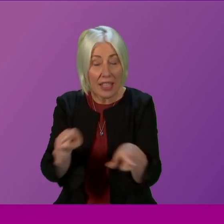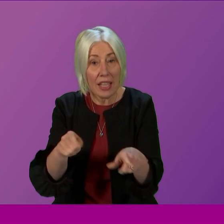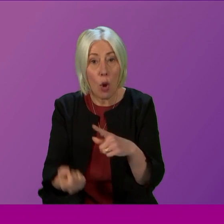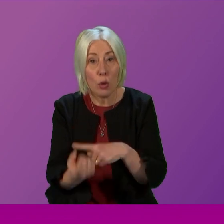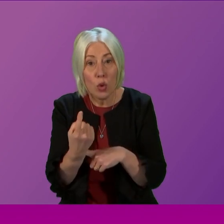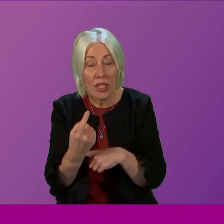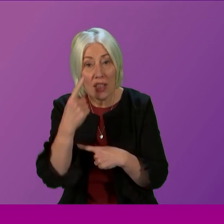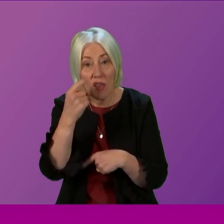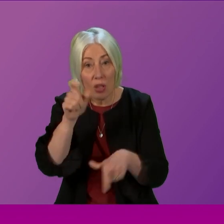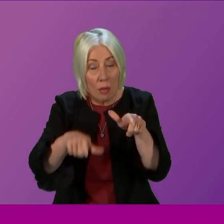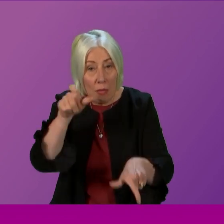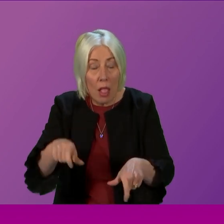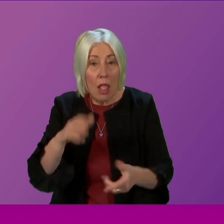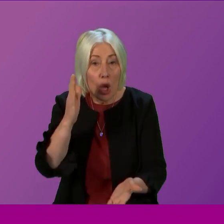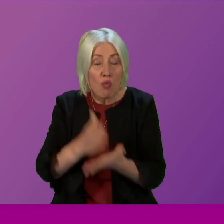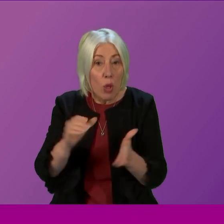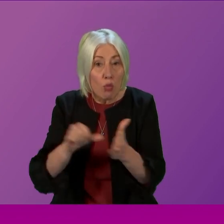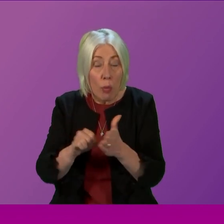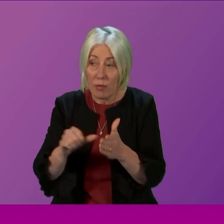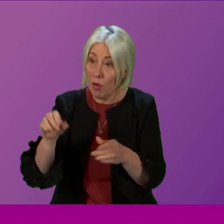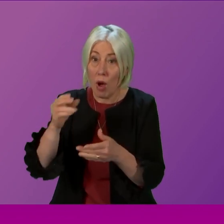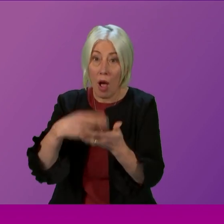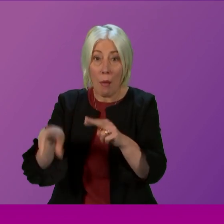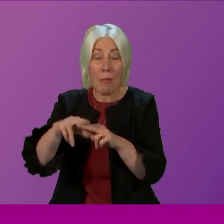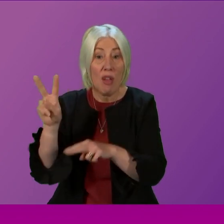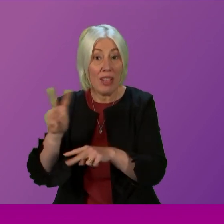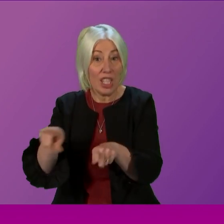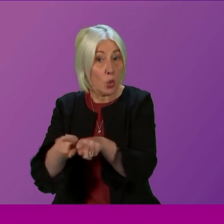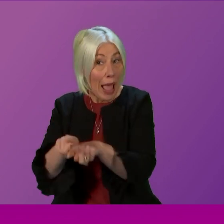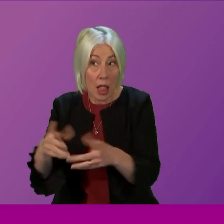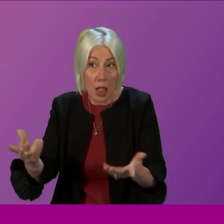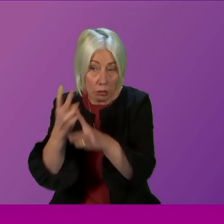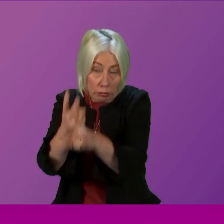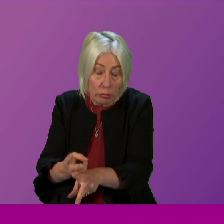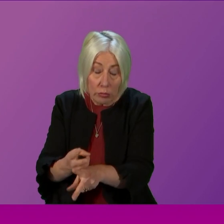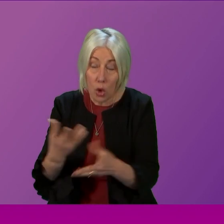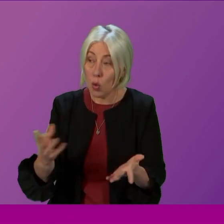and causes real problems for parents. Can the First Minister tell young people and